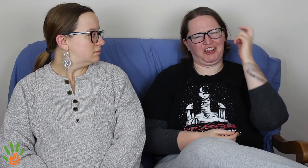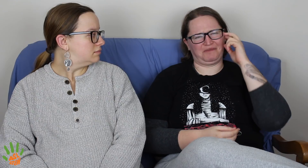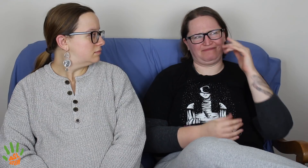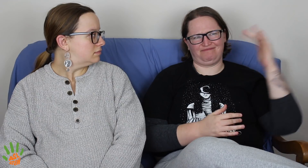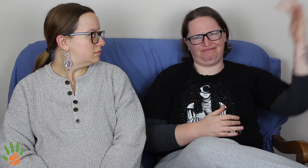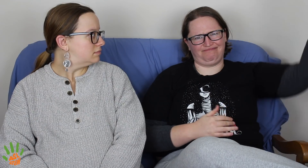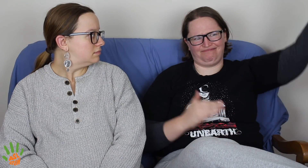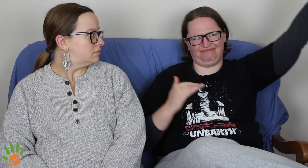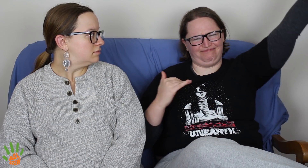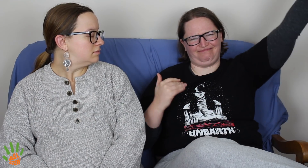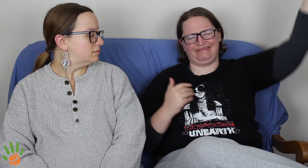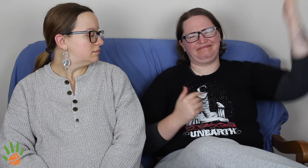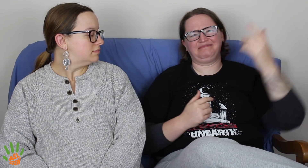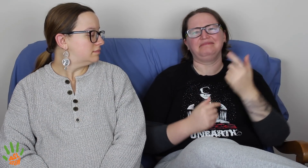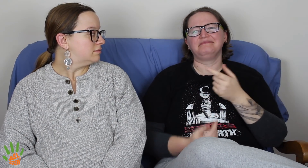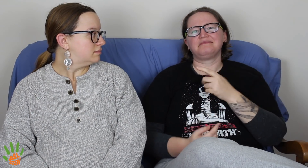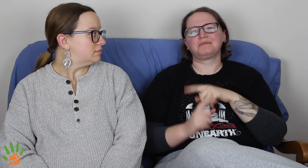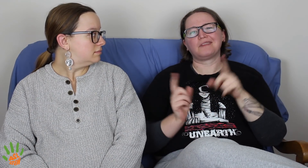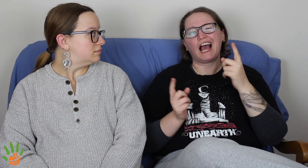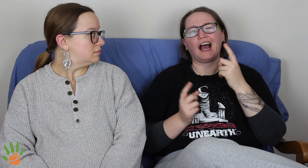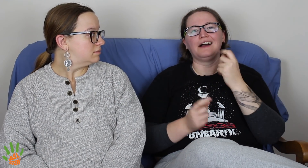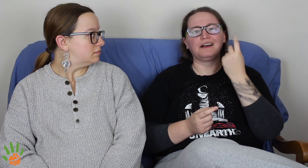or way, way above that like a cochlear implant.